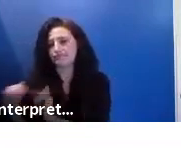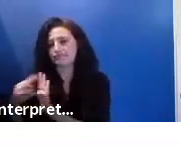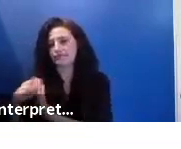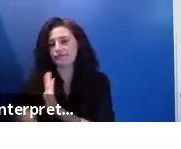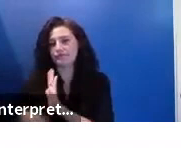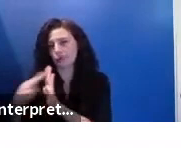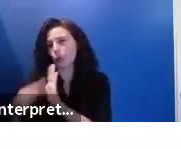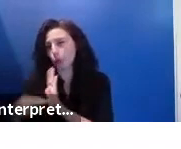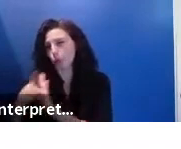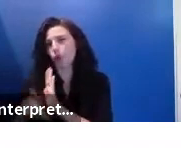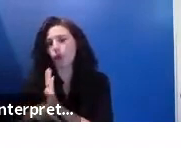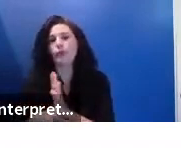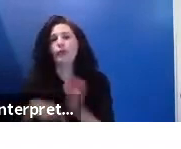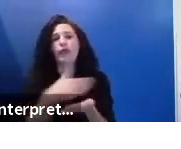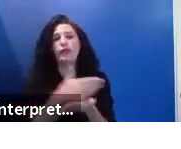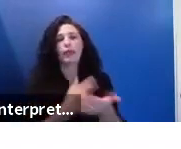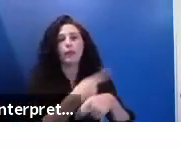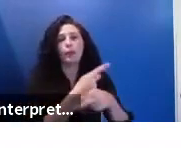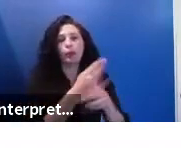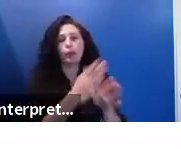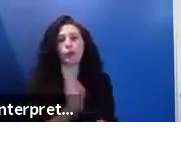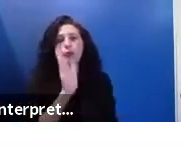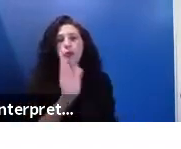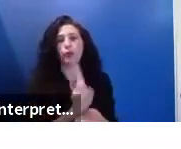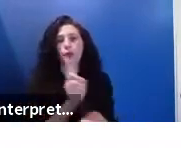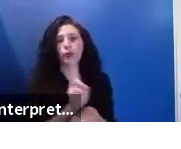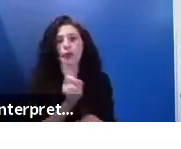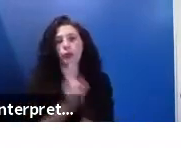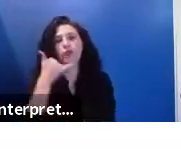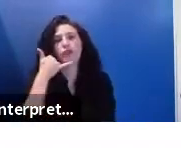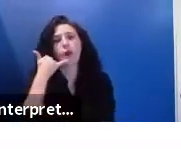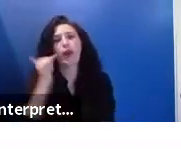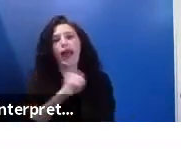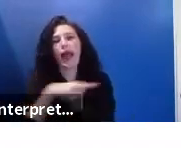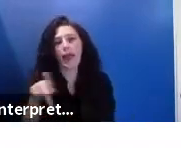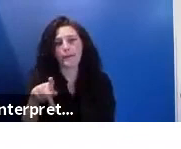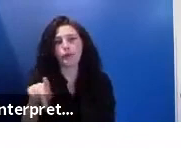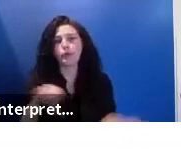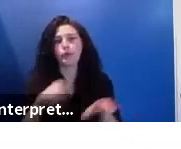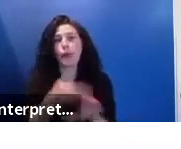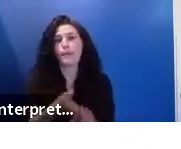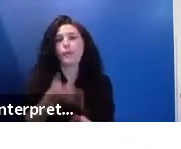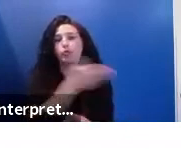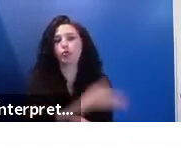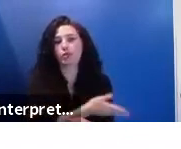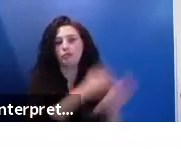phone apps as a way to do this prescreening, to simplify it before performance arrive on set. So you may be asked to download an app,